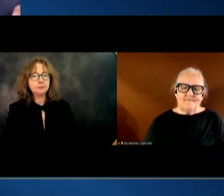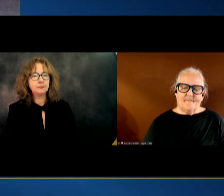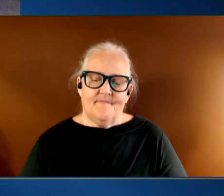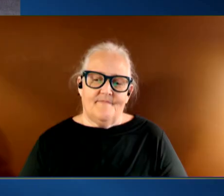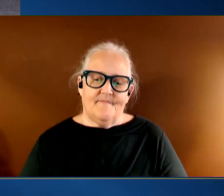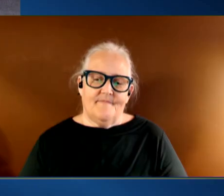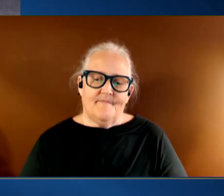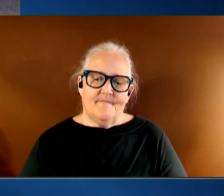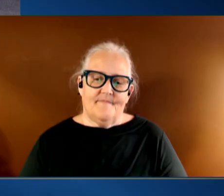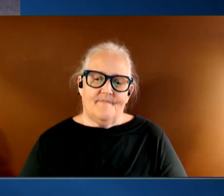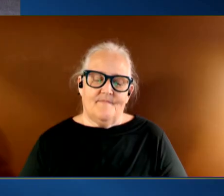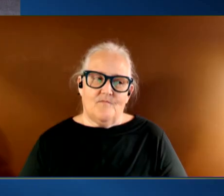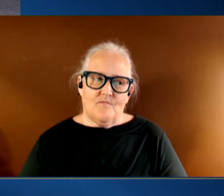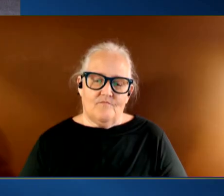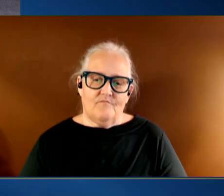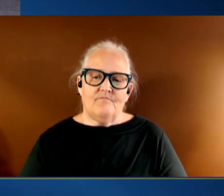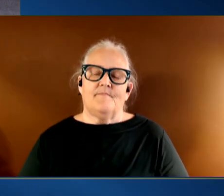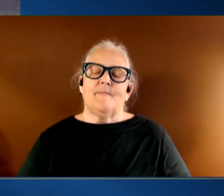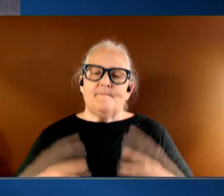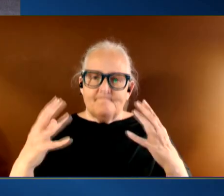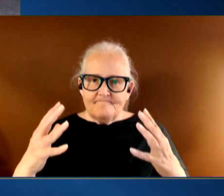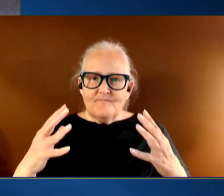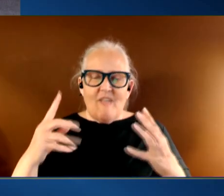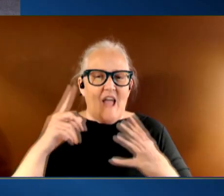Mary Brown: I think it's part of the DNA of our organization.